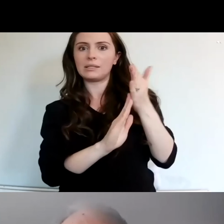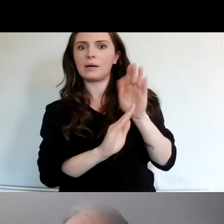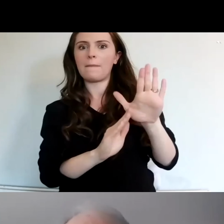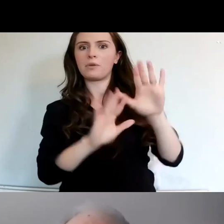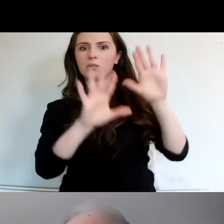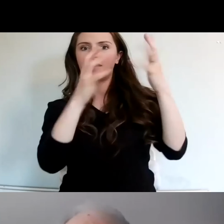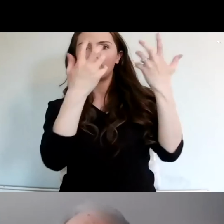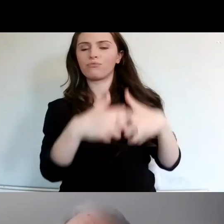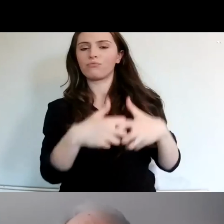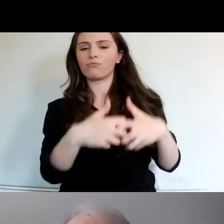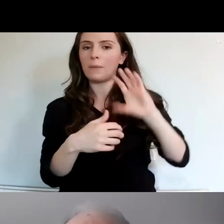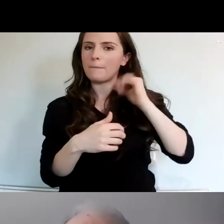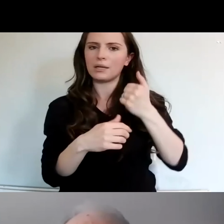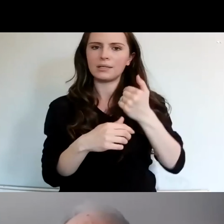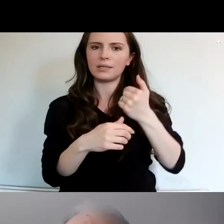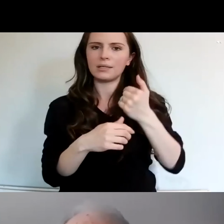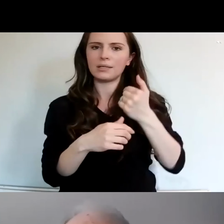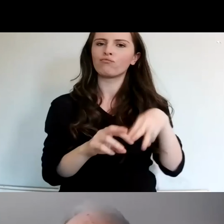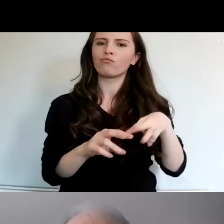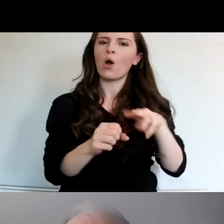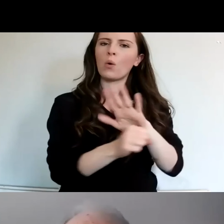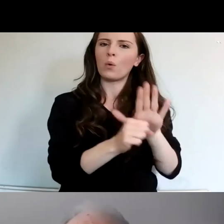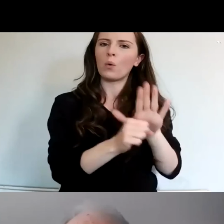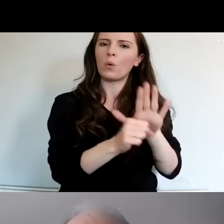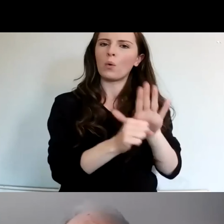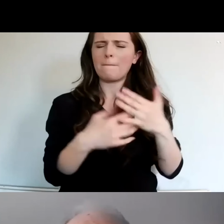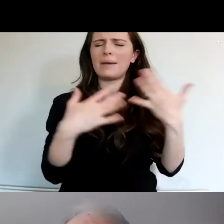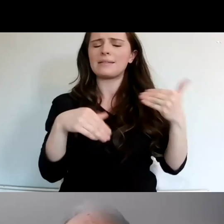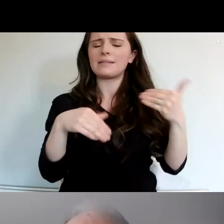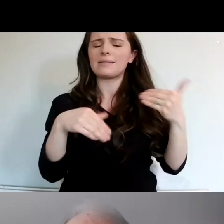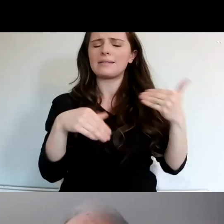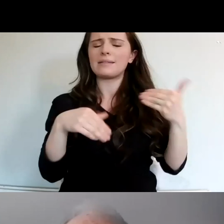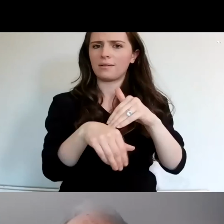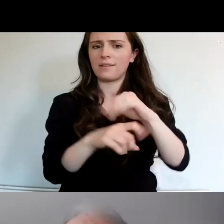So, a huge impact on the environment as part of that